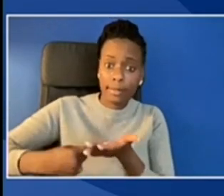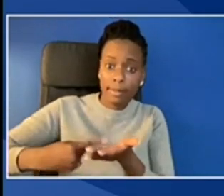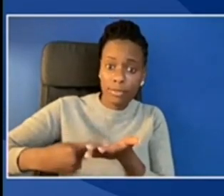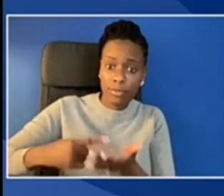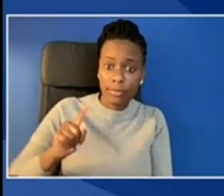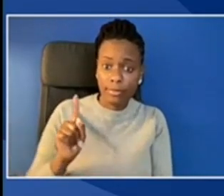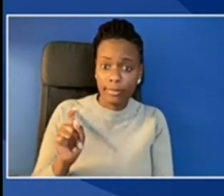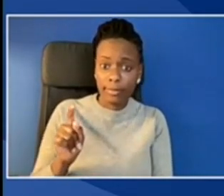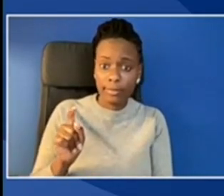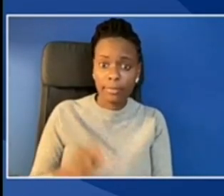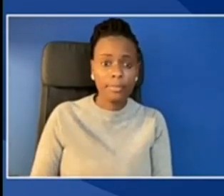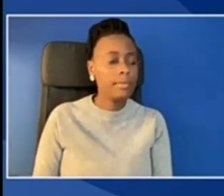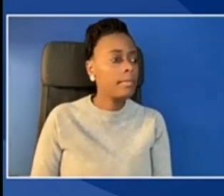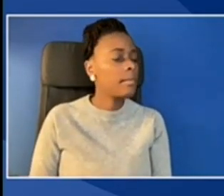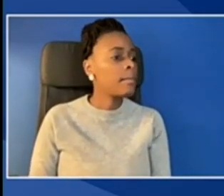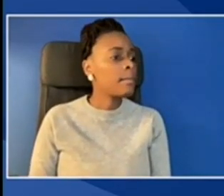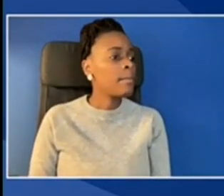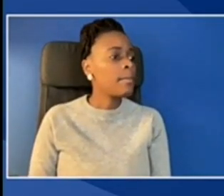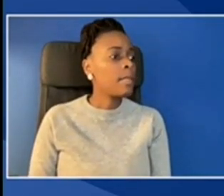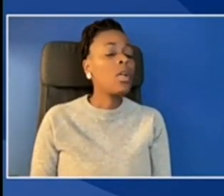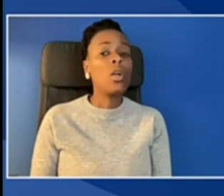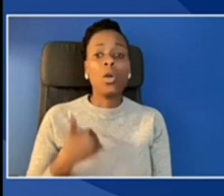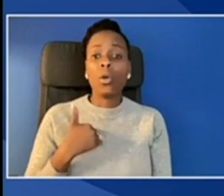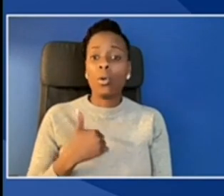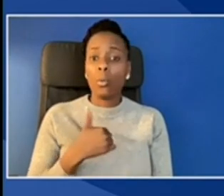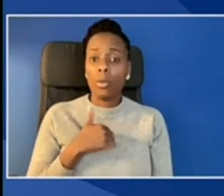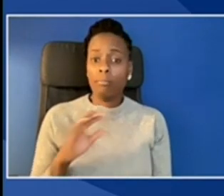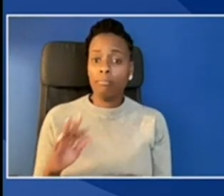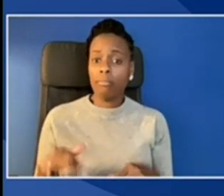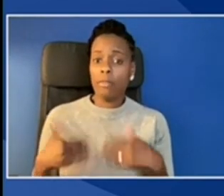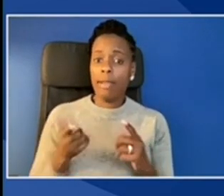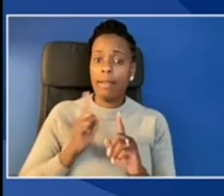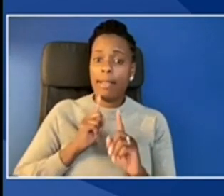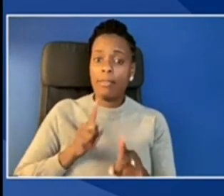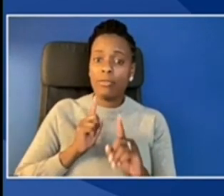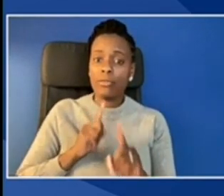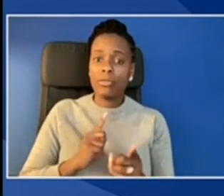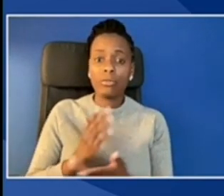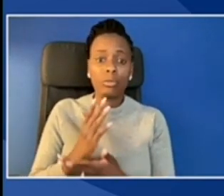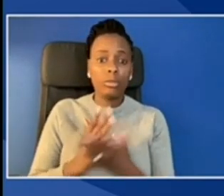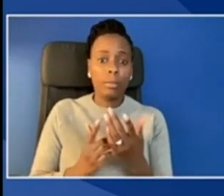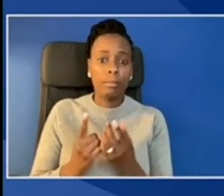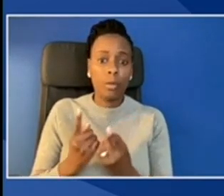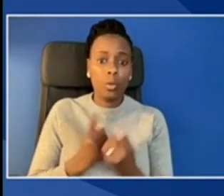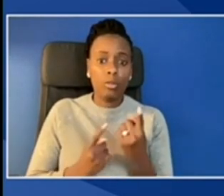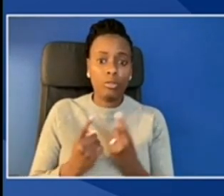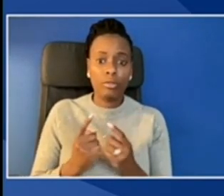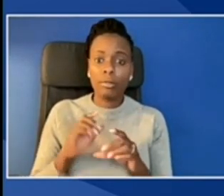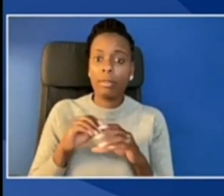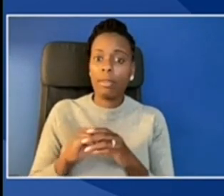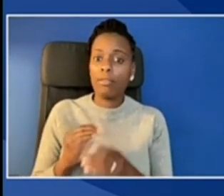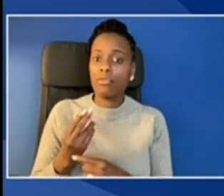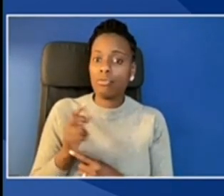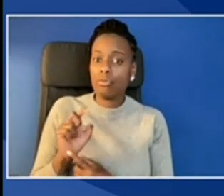Just that we've placed answers to some of the questions in the chat. So if they could just take a look at that and let us know.